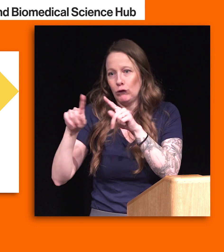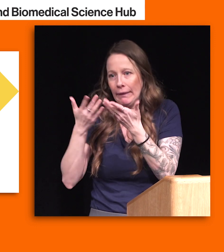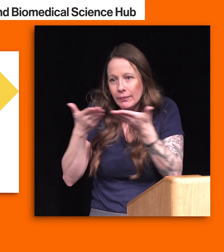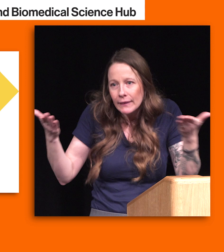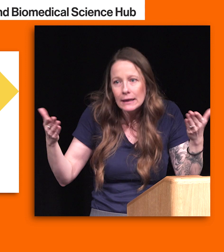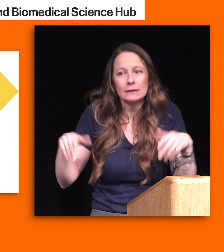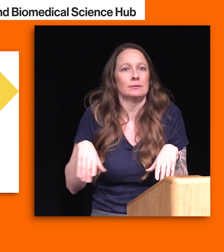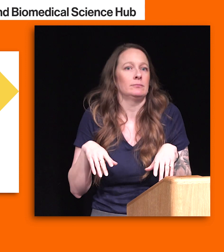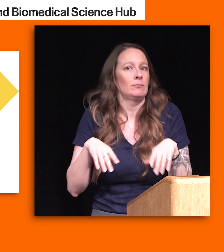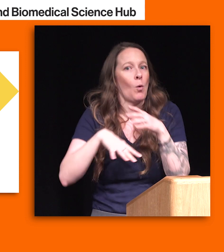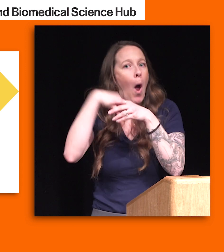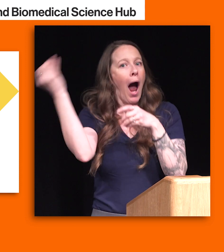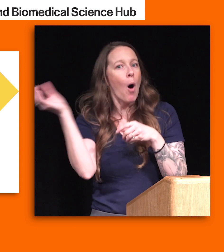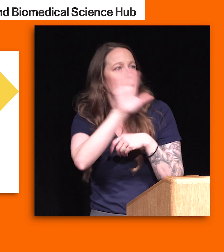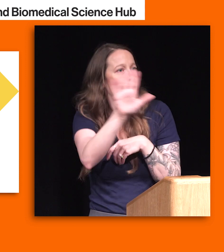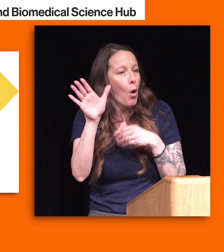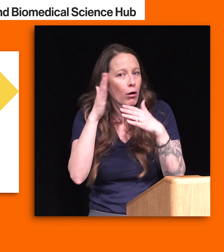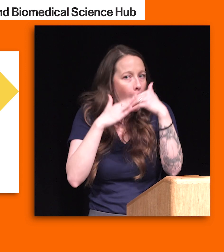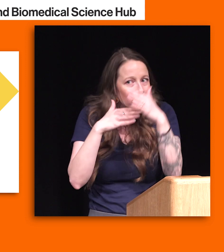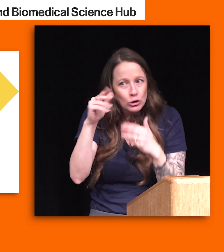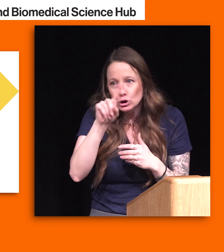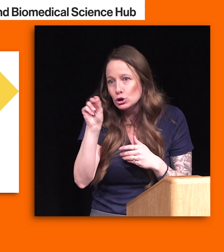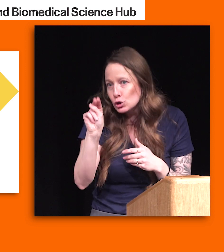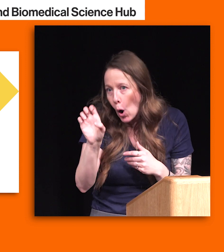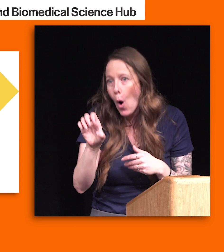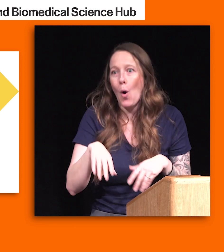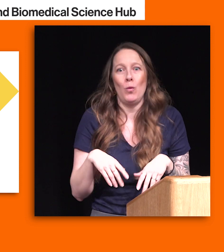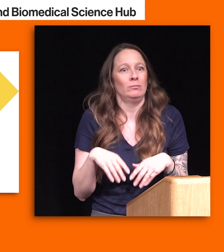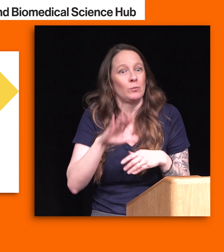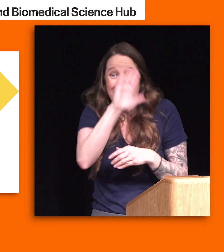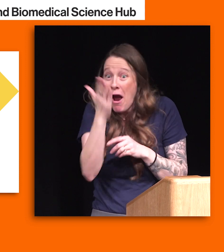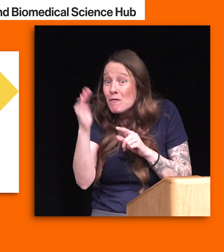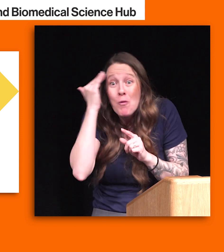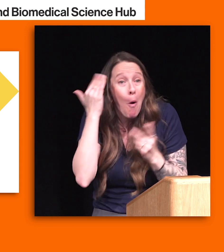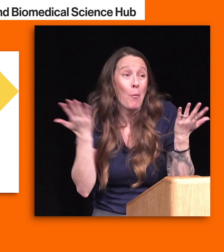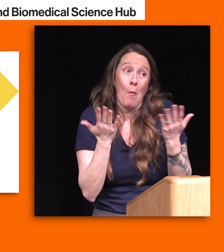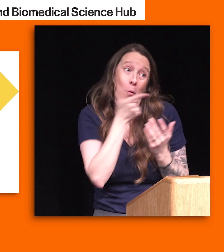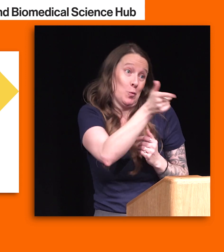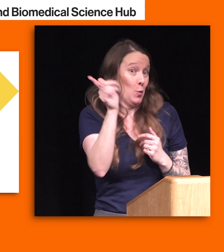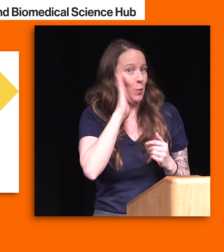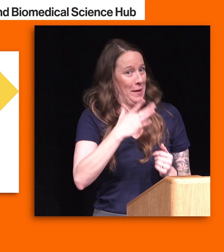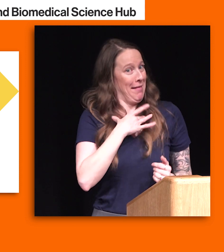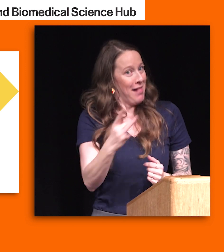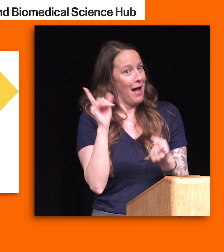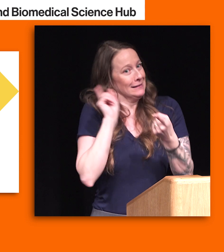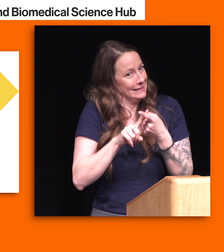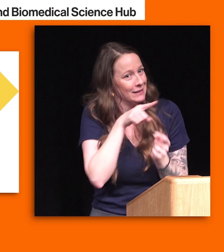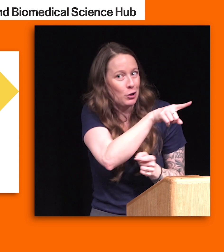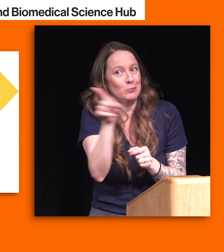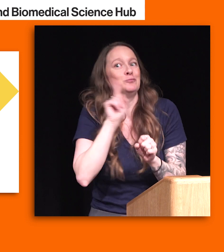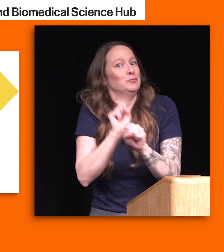that I've done to explain that it's OK to get out of your comfort zone, try something different. You never know what you're going to fall in love with